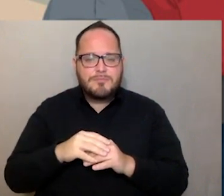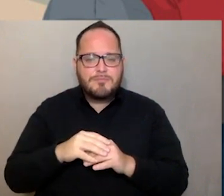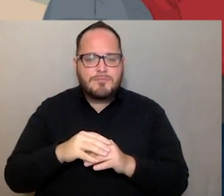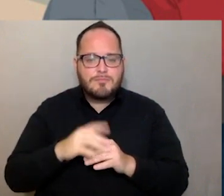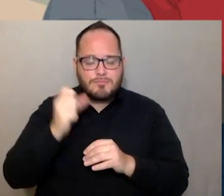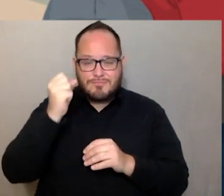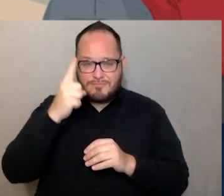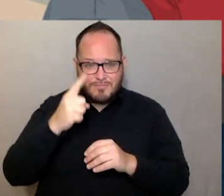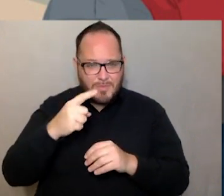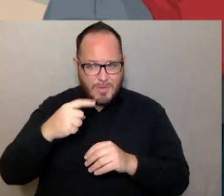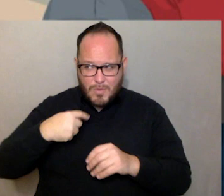WE ARE ALL HUMAN BEINGS AND MEMBERS OF THIS